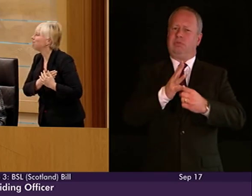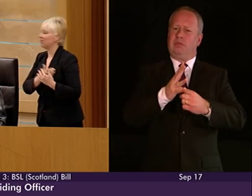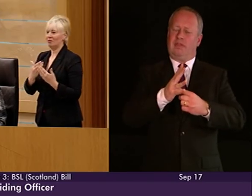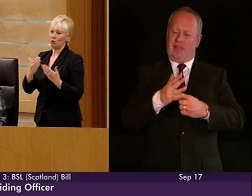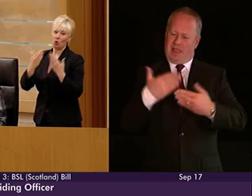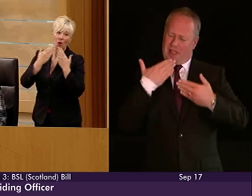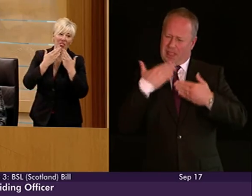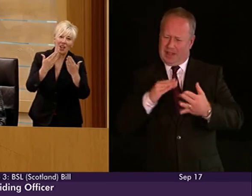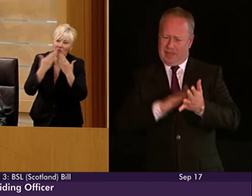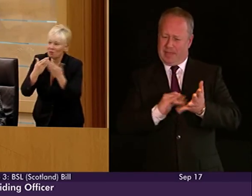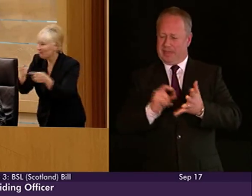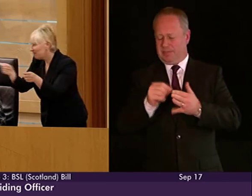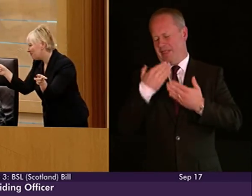and I say to members, thank you.